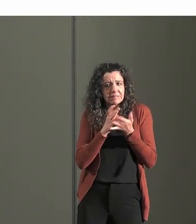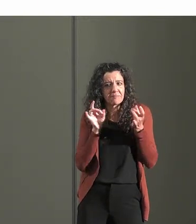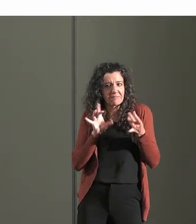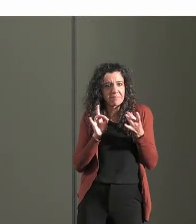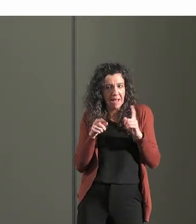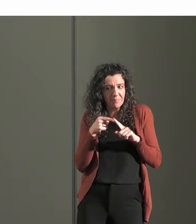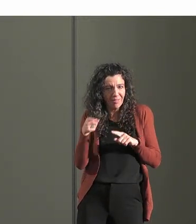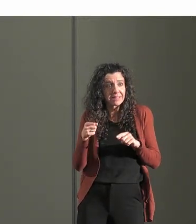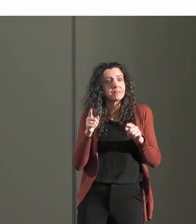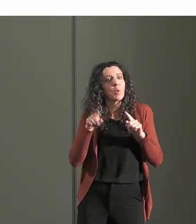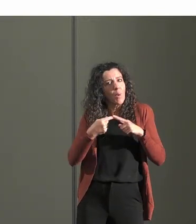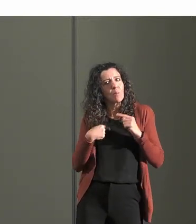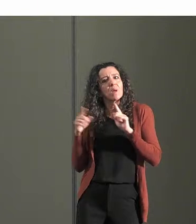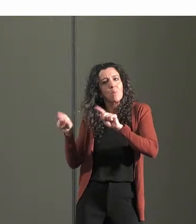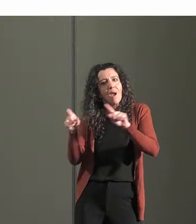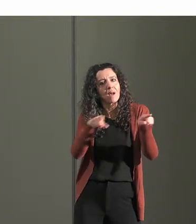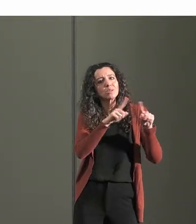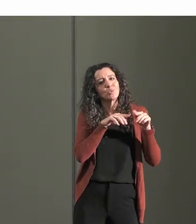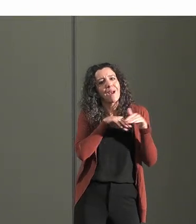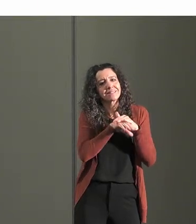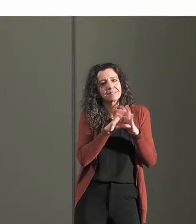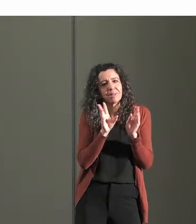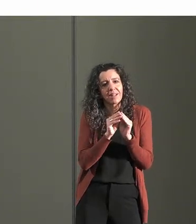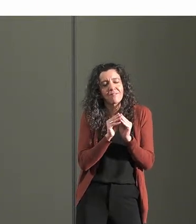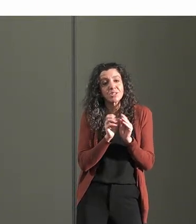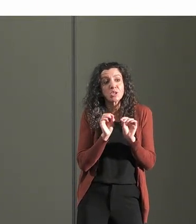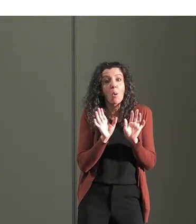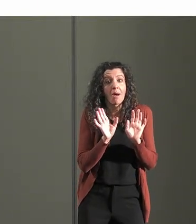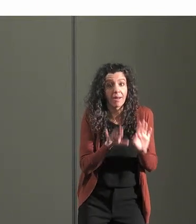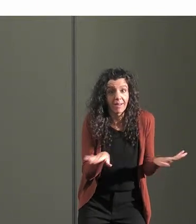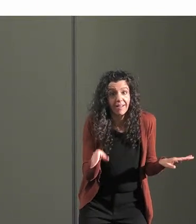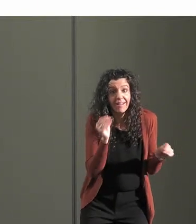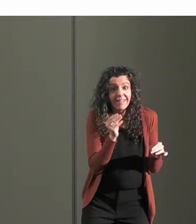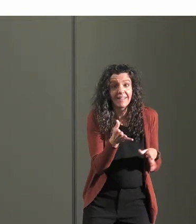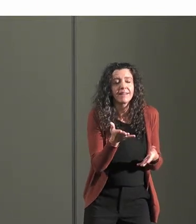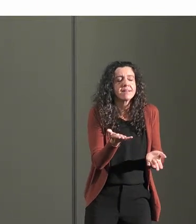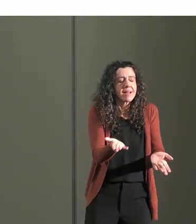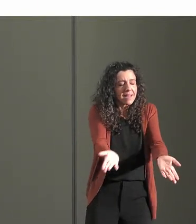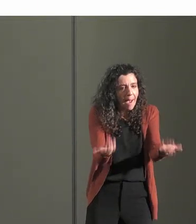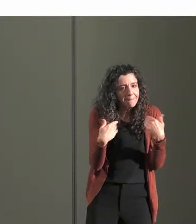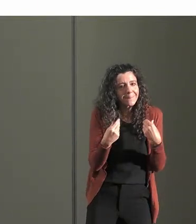about. A couple accessibility conferences. So please,